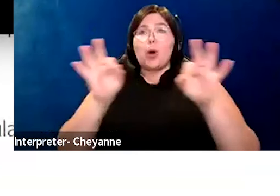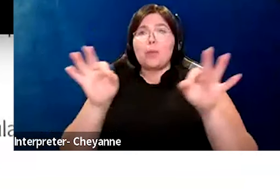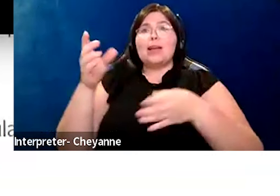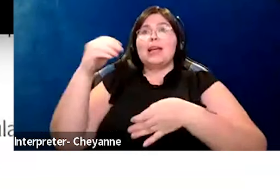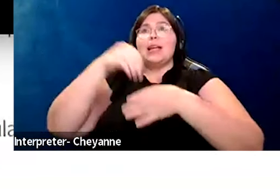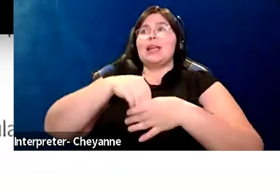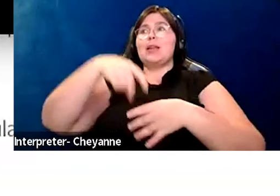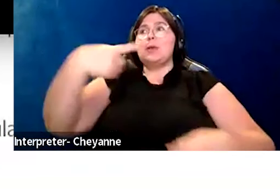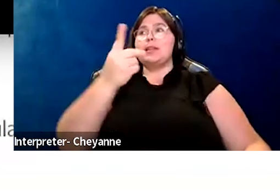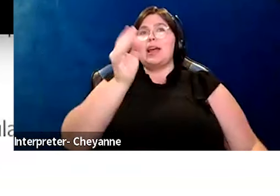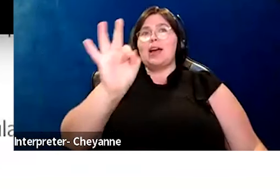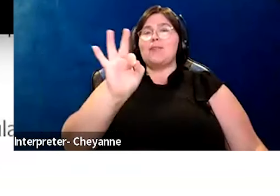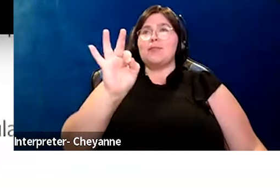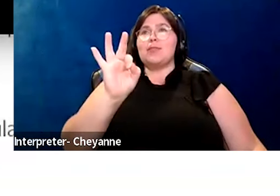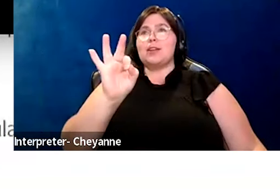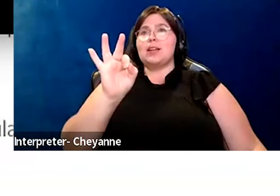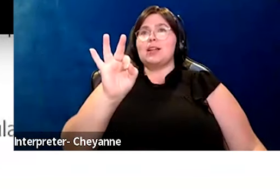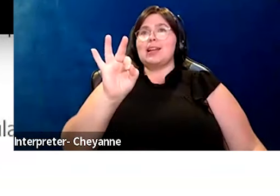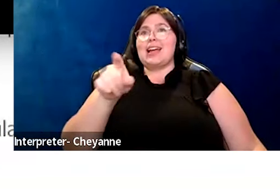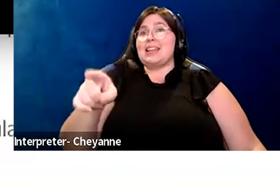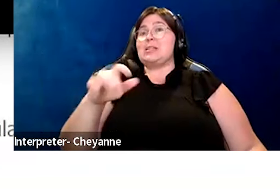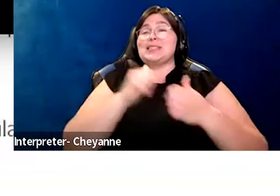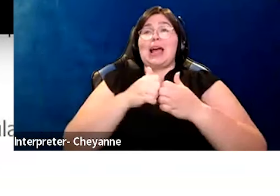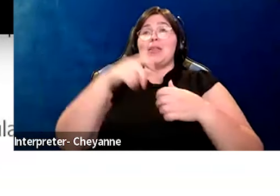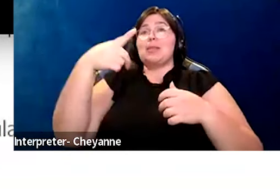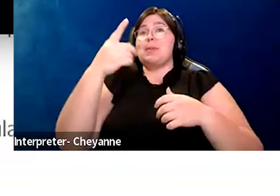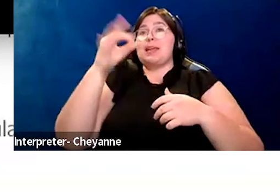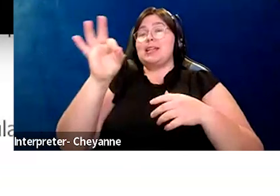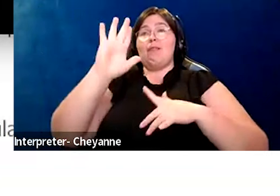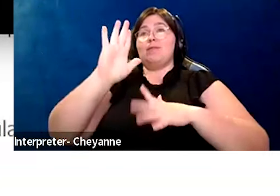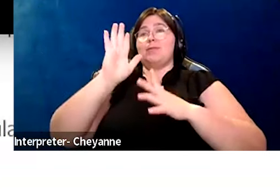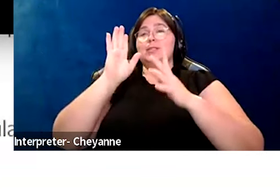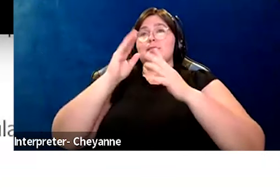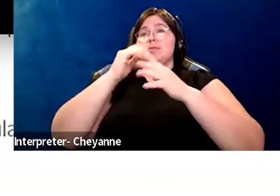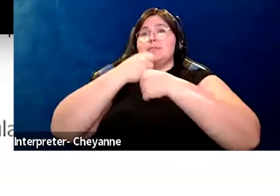And this just happens to be how this PDF was rendered. Let's see how it does.